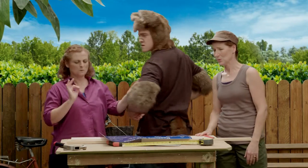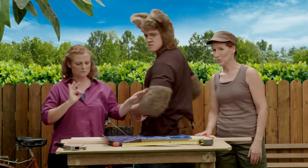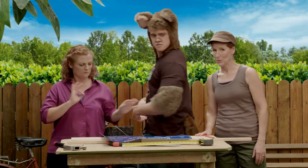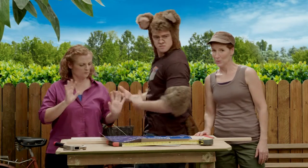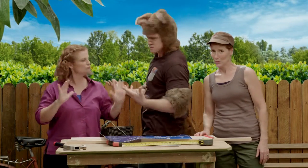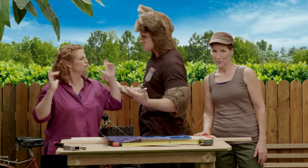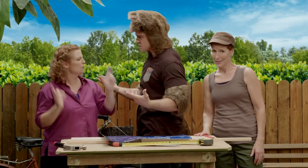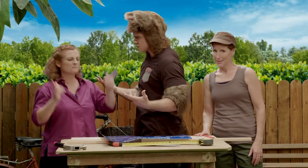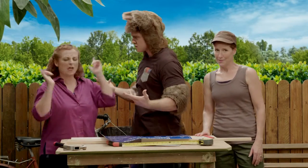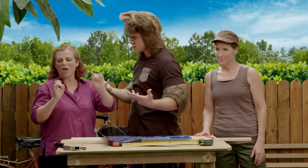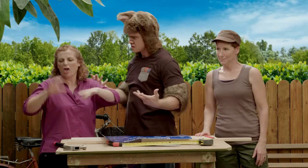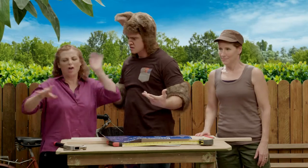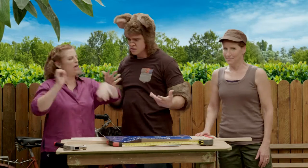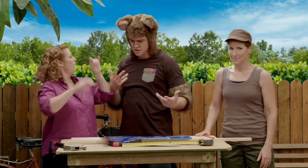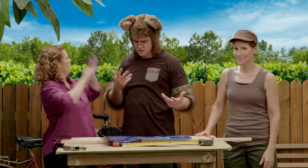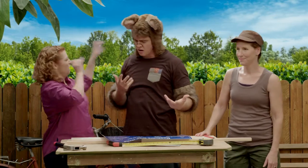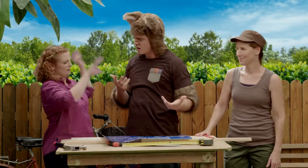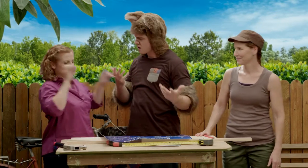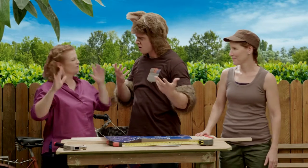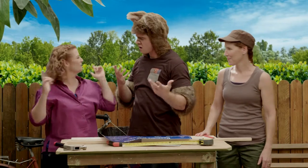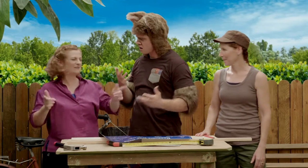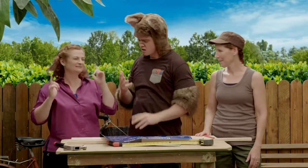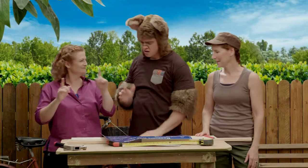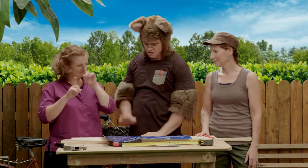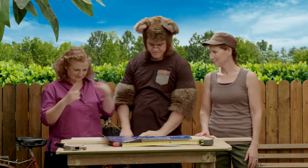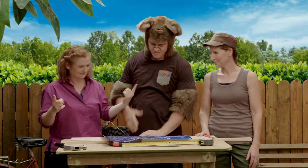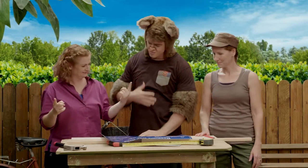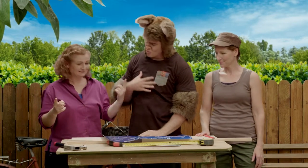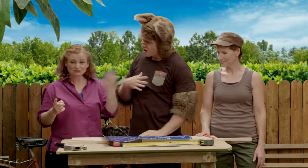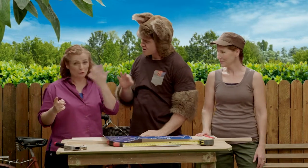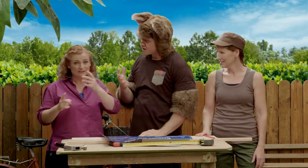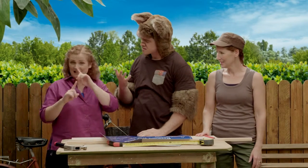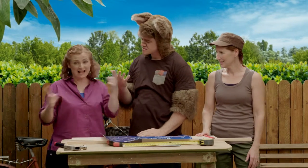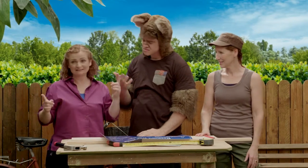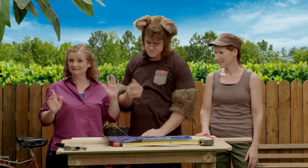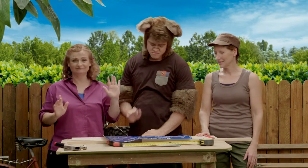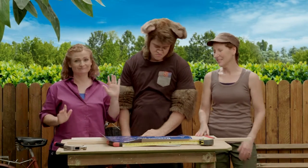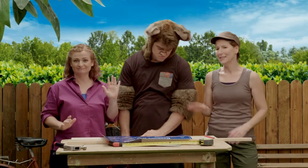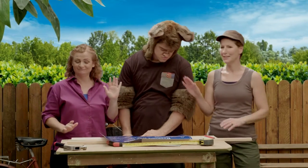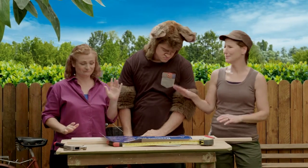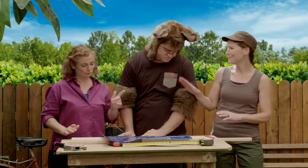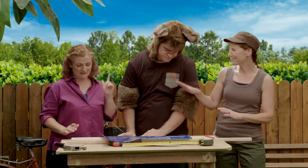No, no. It’s too much! You can't do it. I'm sorry. It just can't be done.